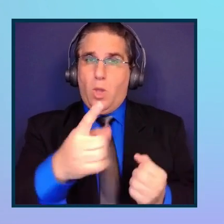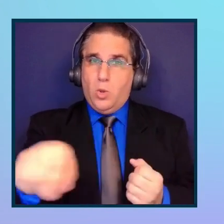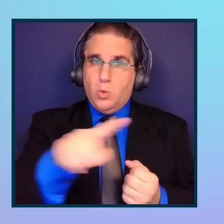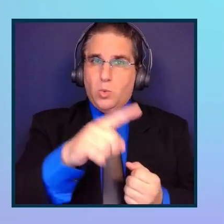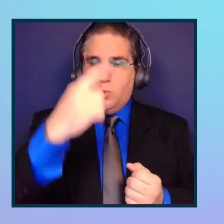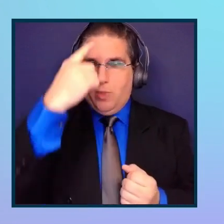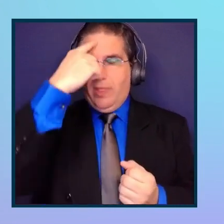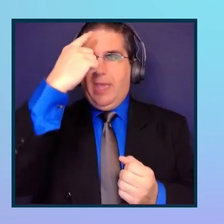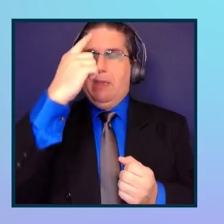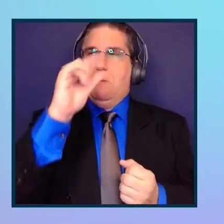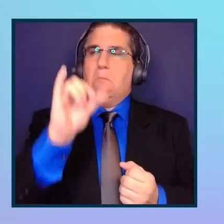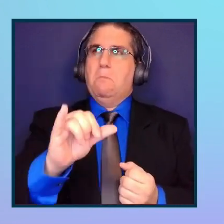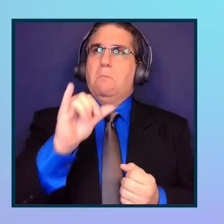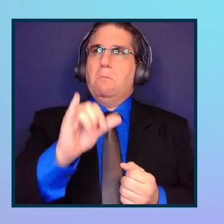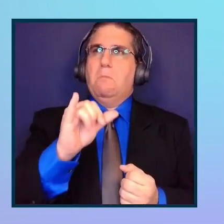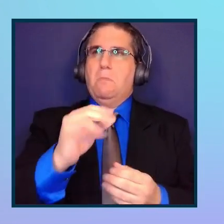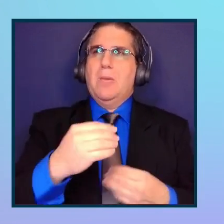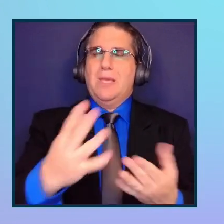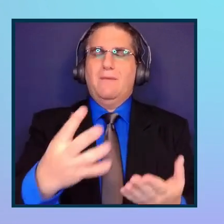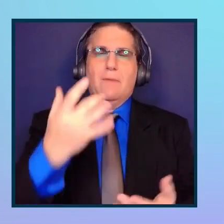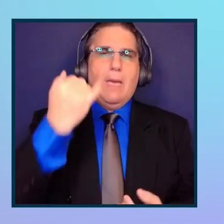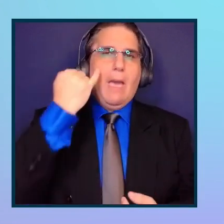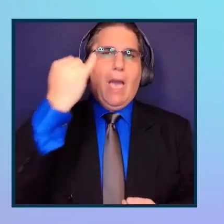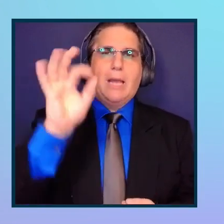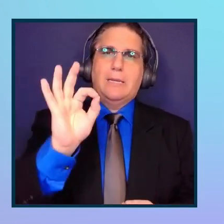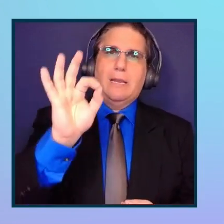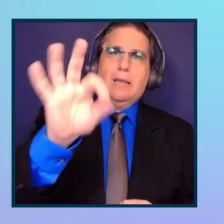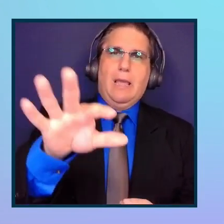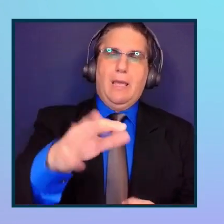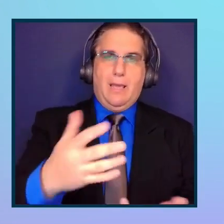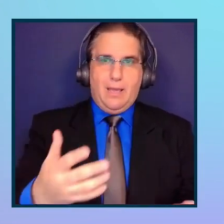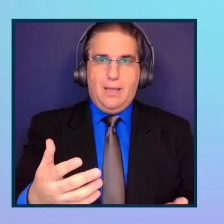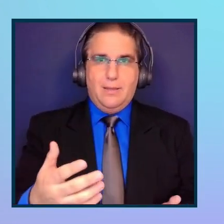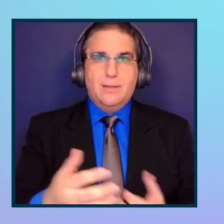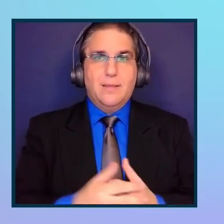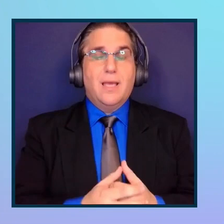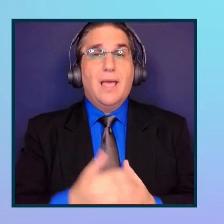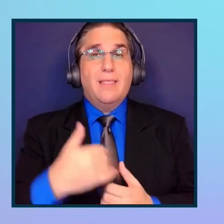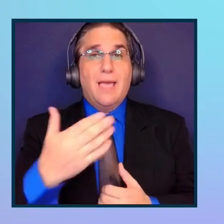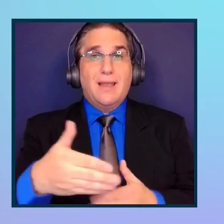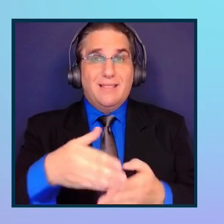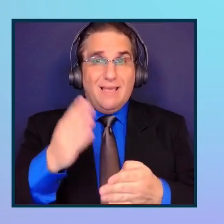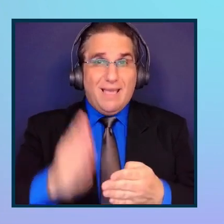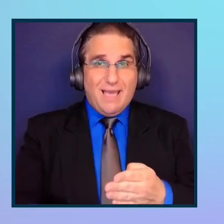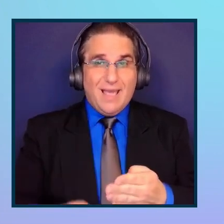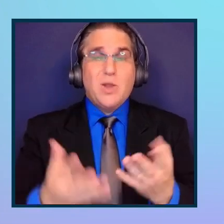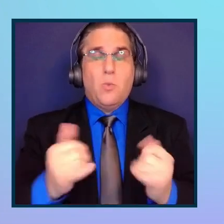but maybe because we have some questions and then we're gonna get to our favorite part, which is your questions,